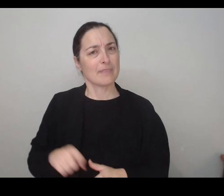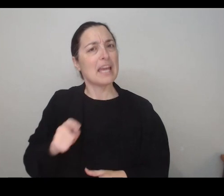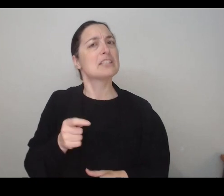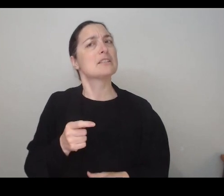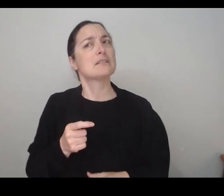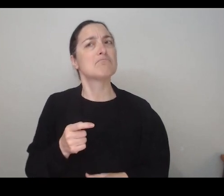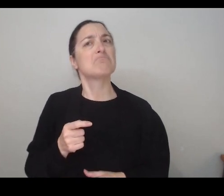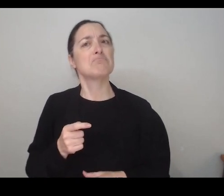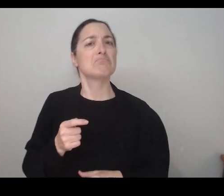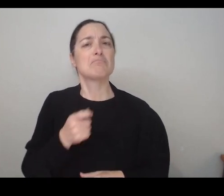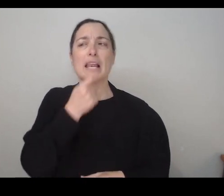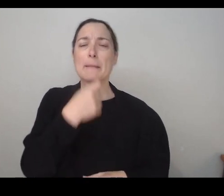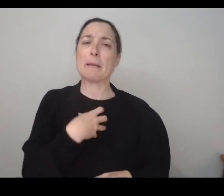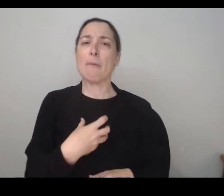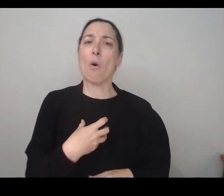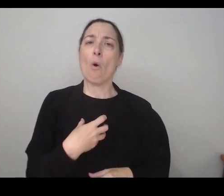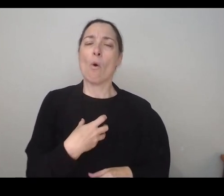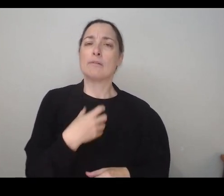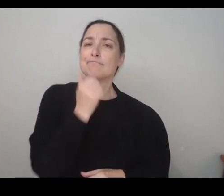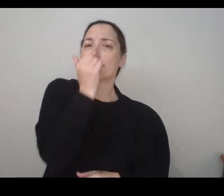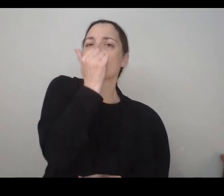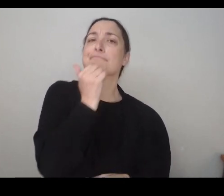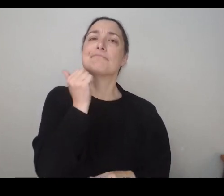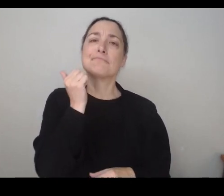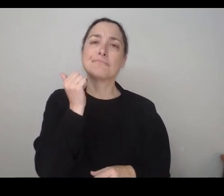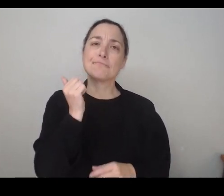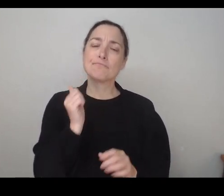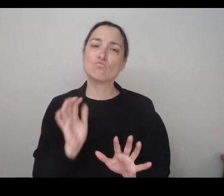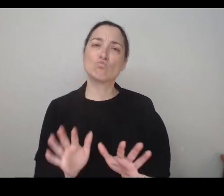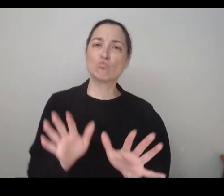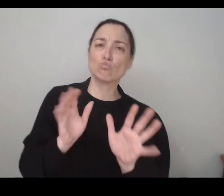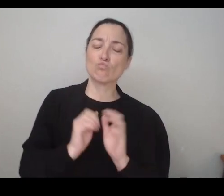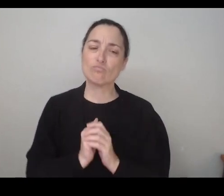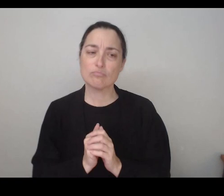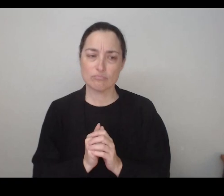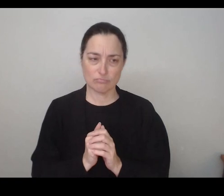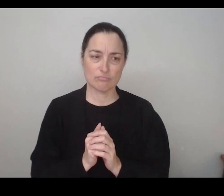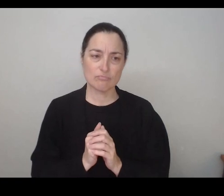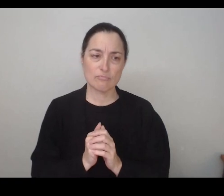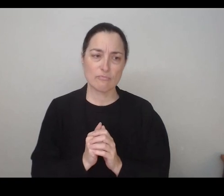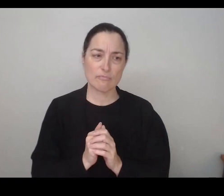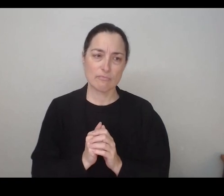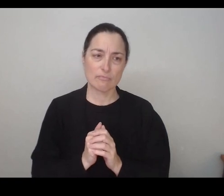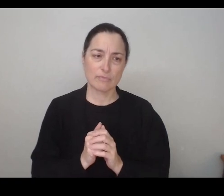much more subtle than that. And the panels are quite enigmatic.